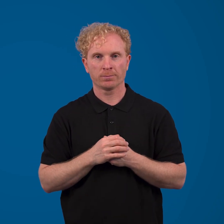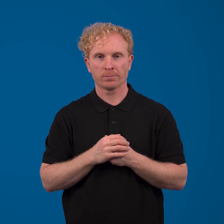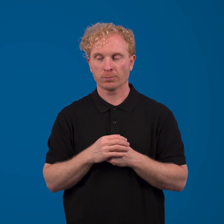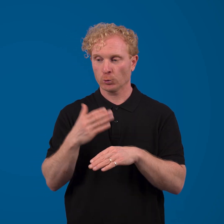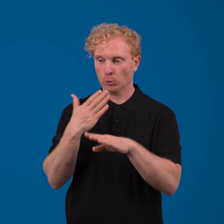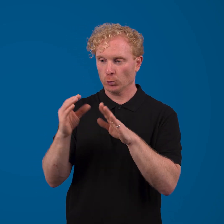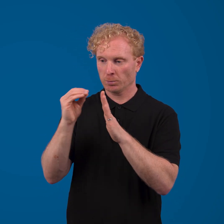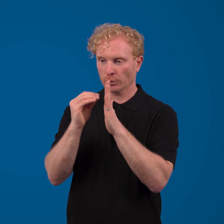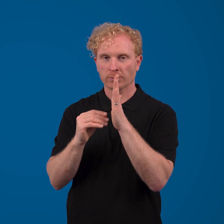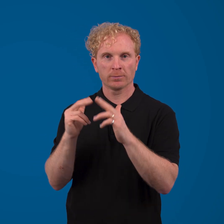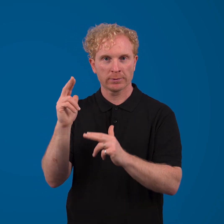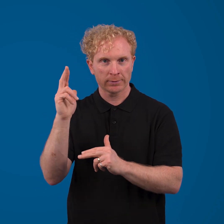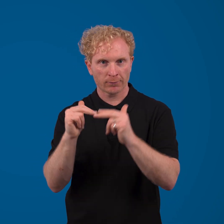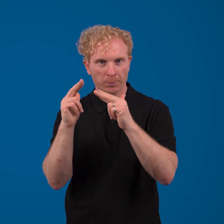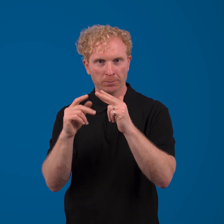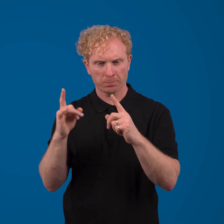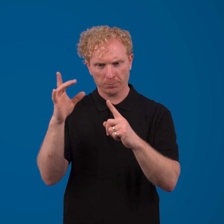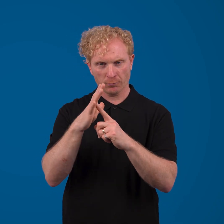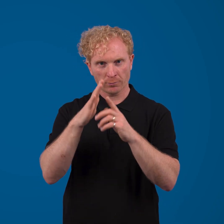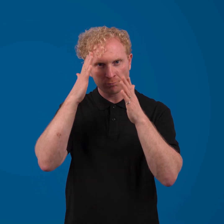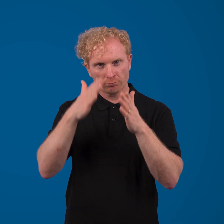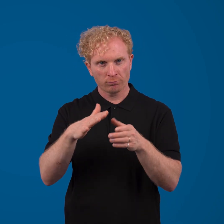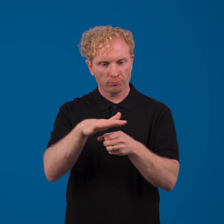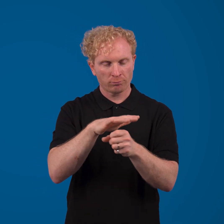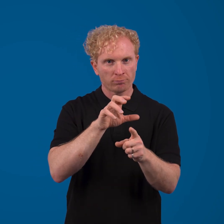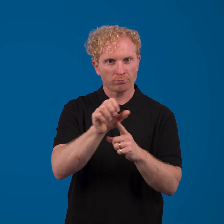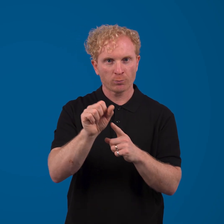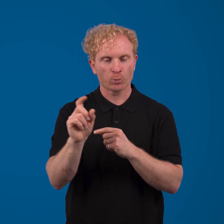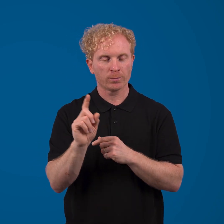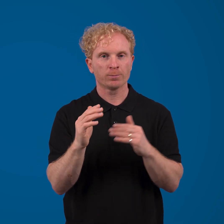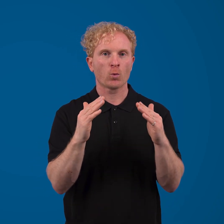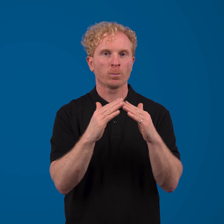Develop a new Policy Priority area addressing Homelessness